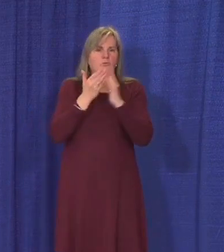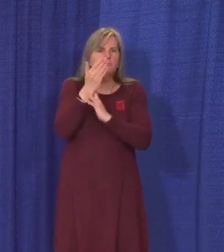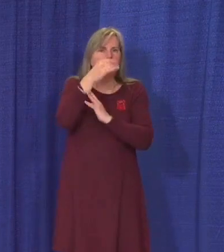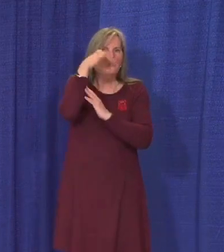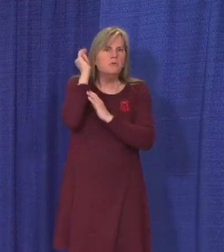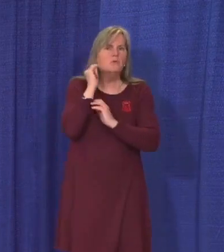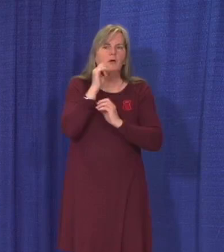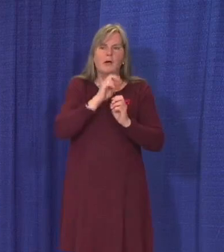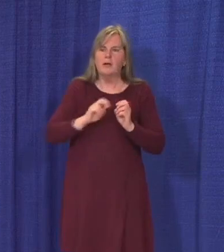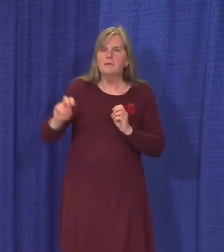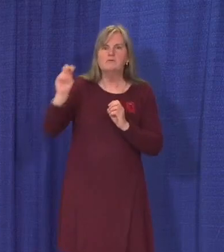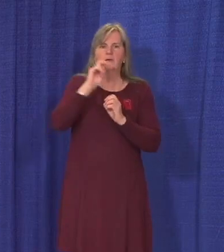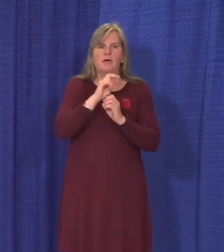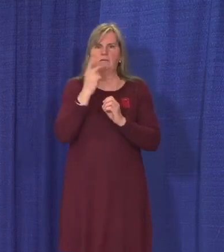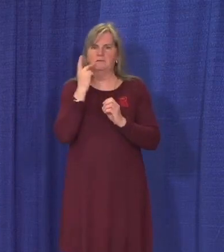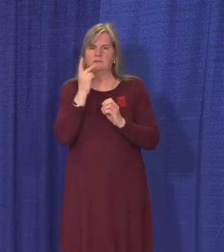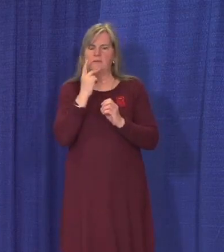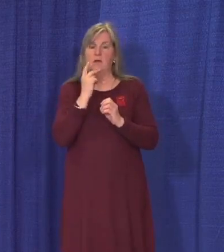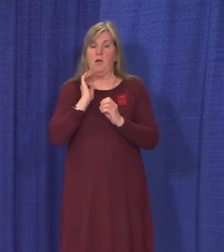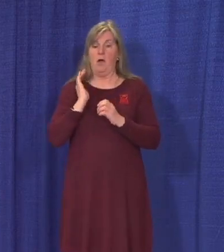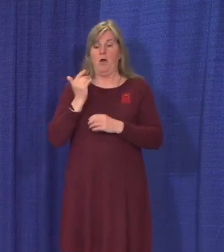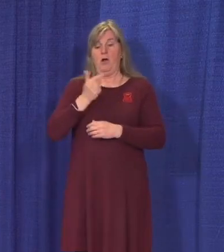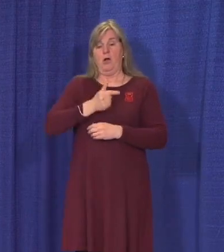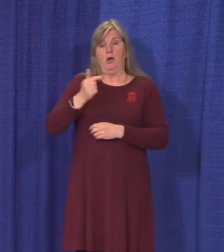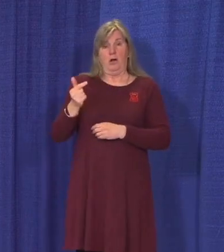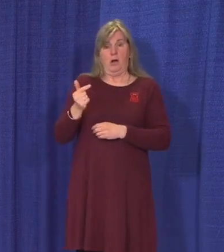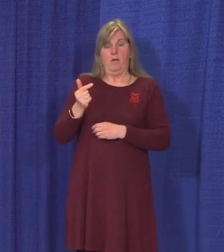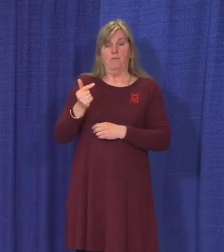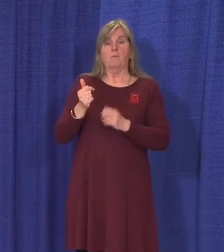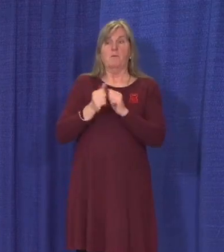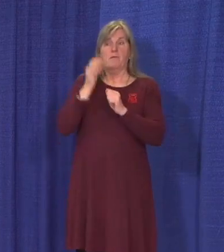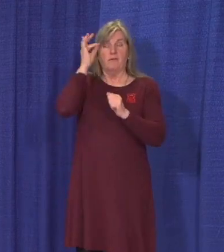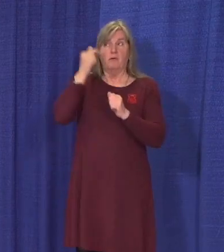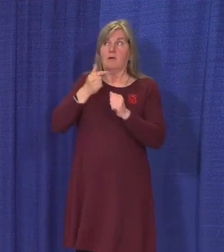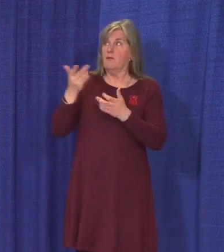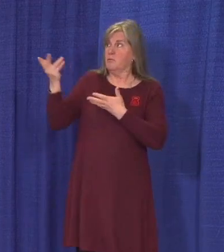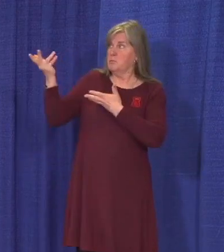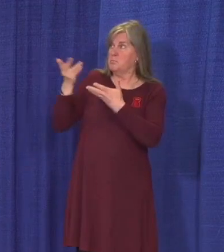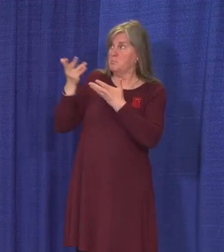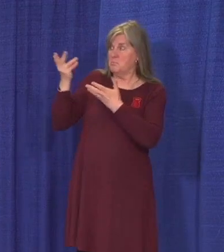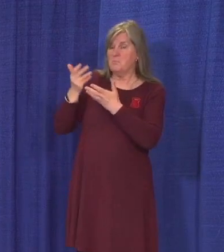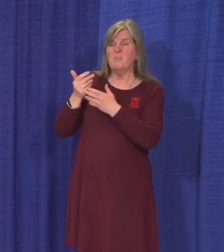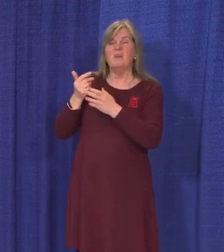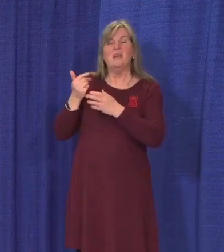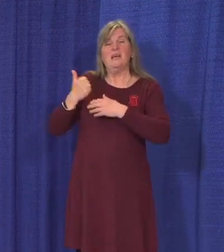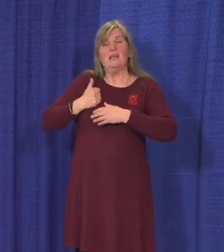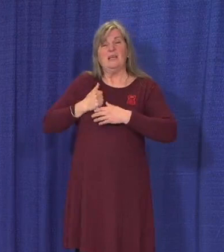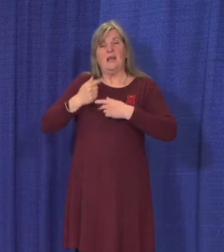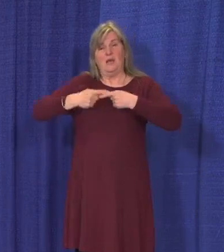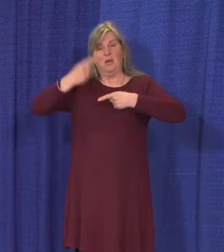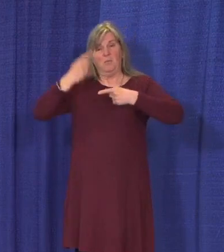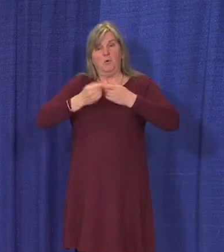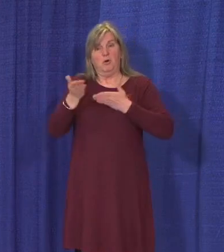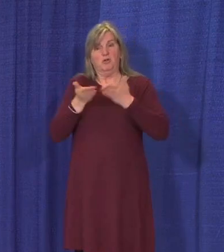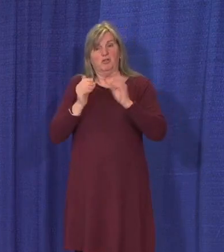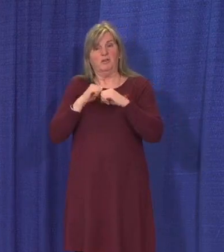for 14 days. As we move in to the spring we are once again seeing an